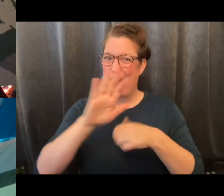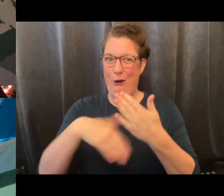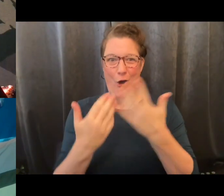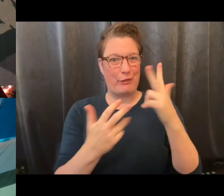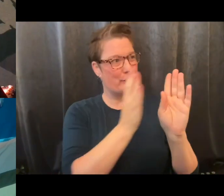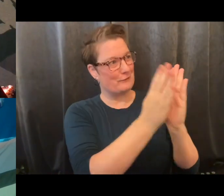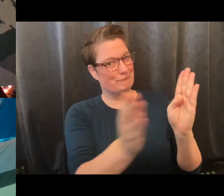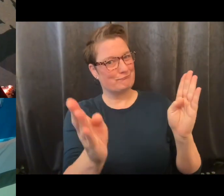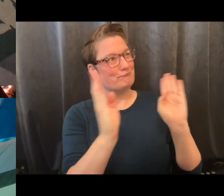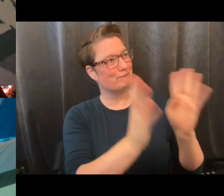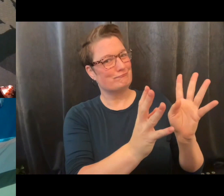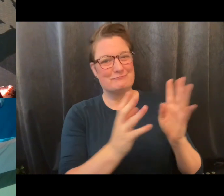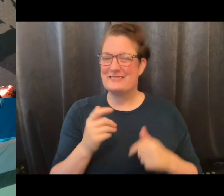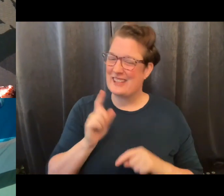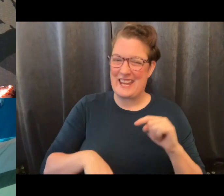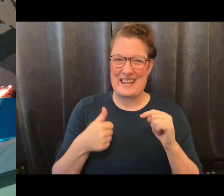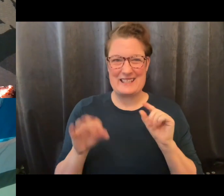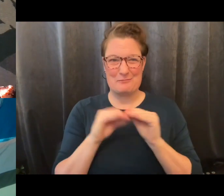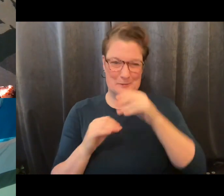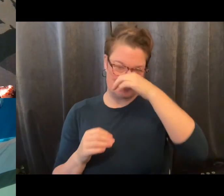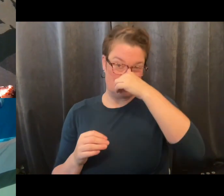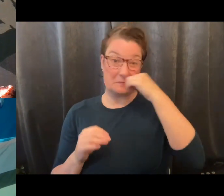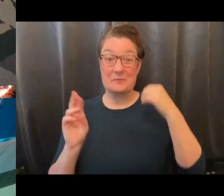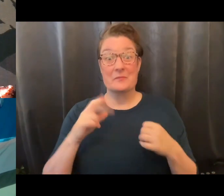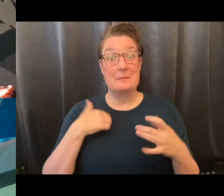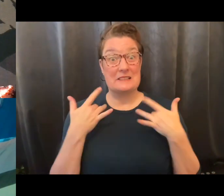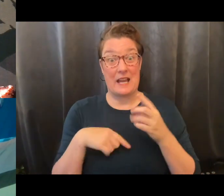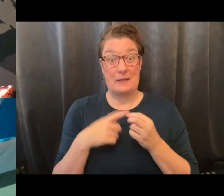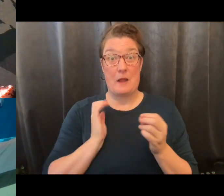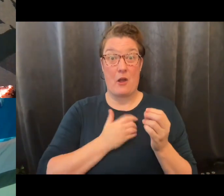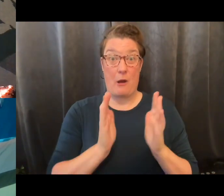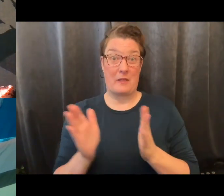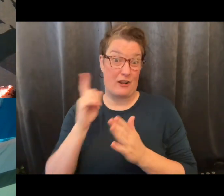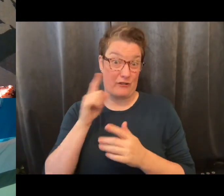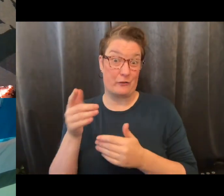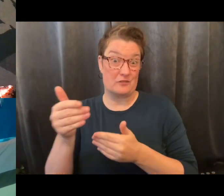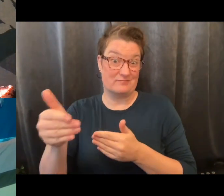Nomy: No, not anymore, Rebekah: I'm, I'm excited about this year's planner and it's, it was really